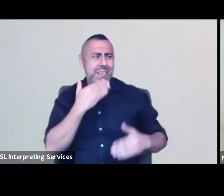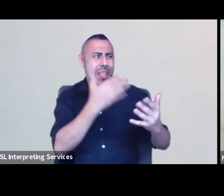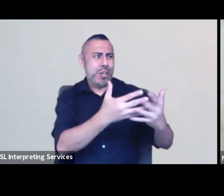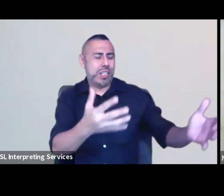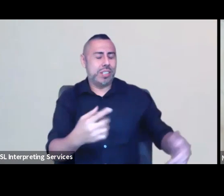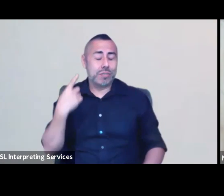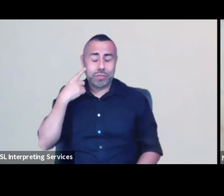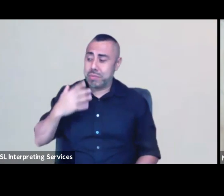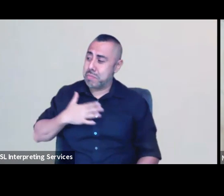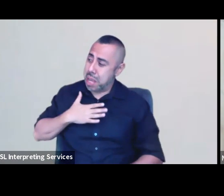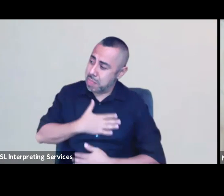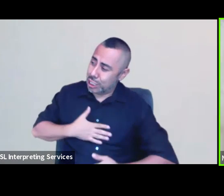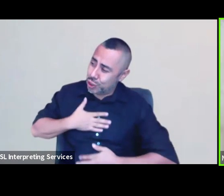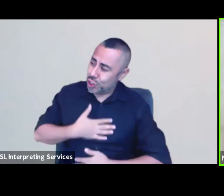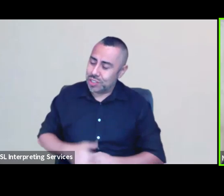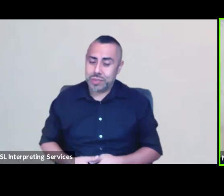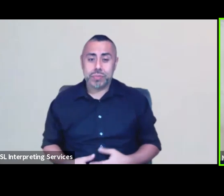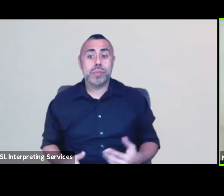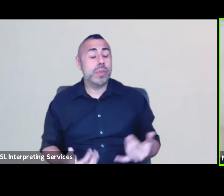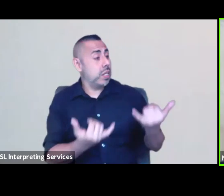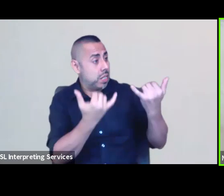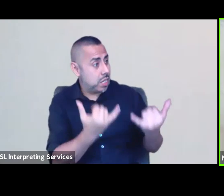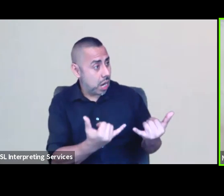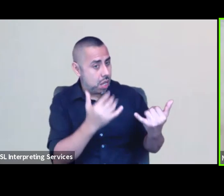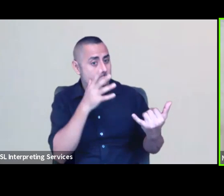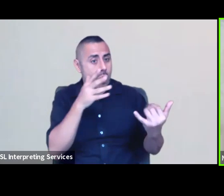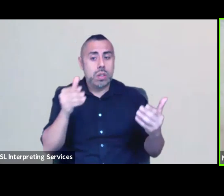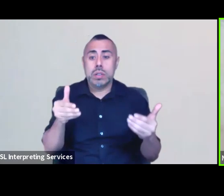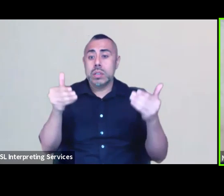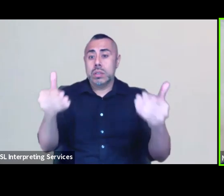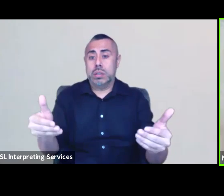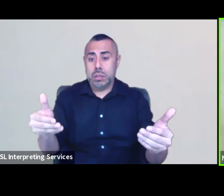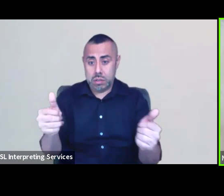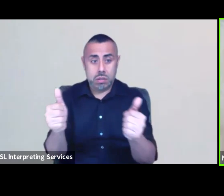And so now we'd like to transition on to Claudia.